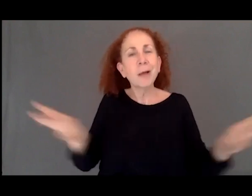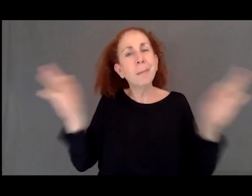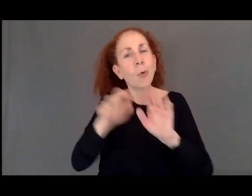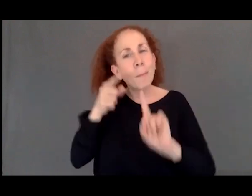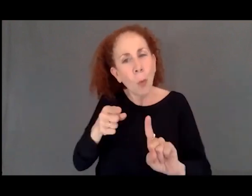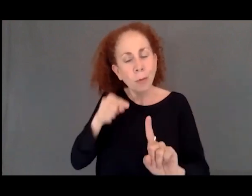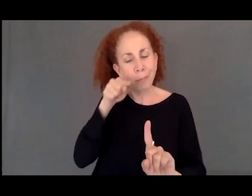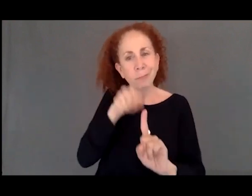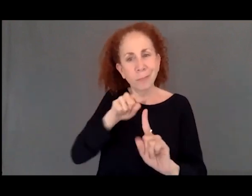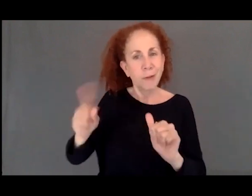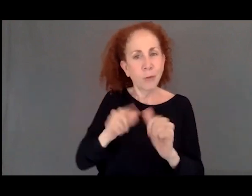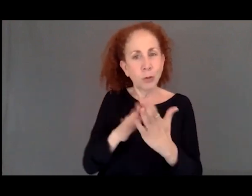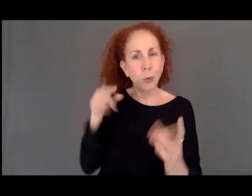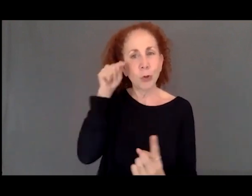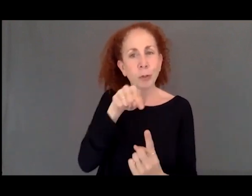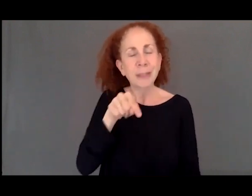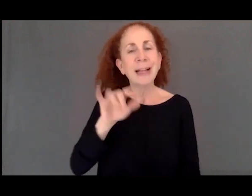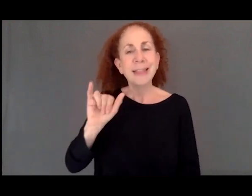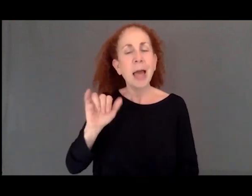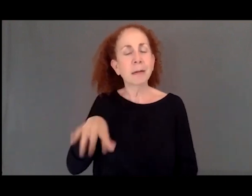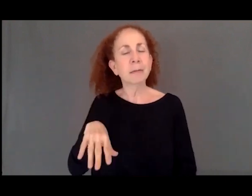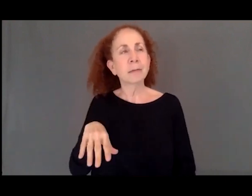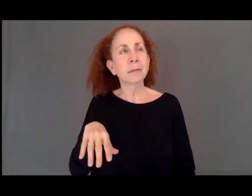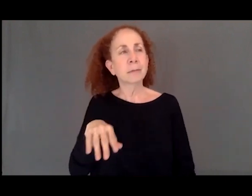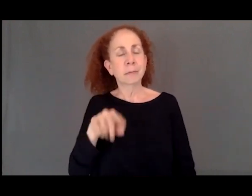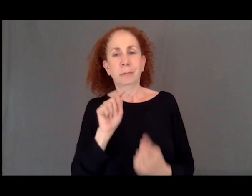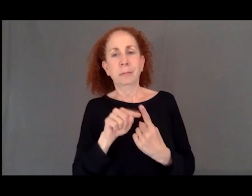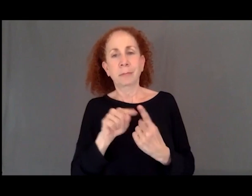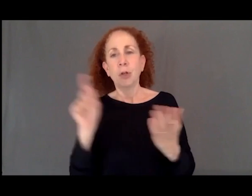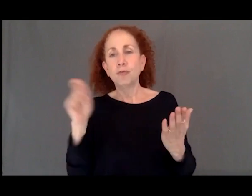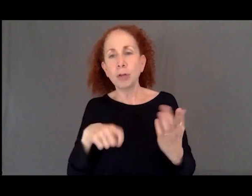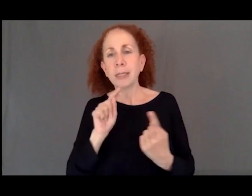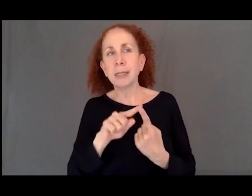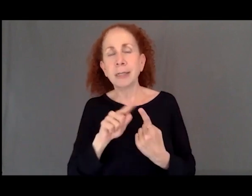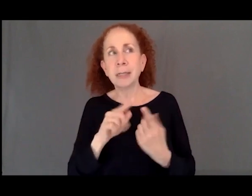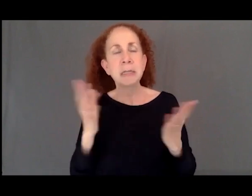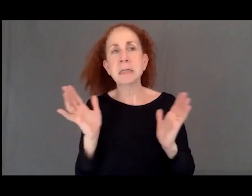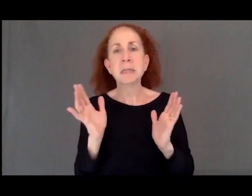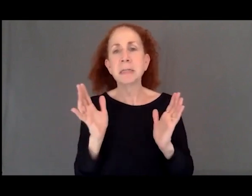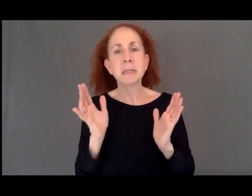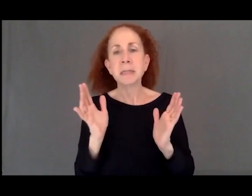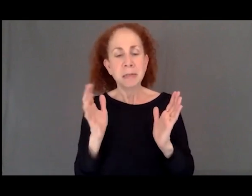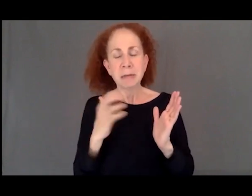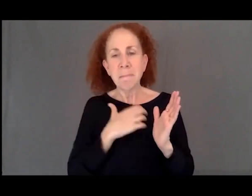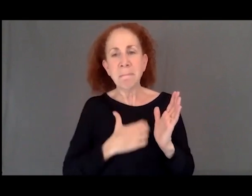to say about The Sympathizer is that it's a novel that is written completely and purely out of my passions